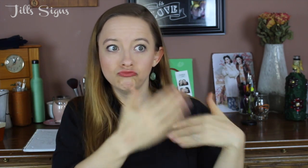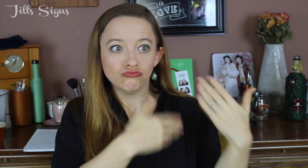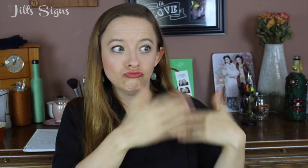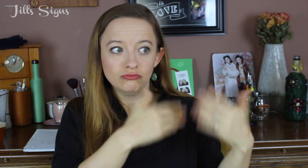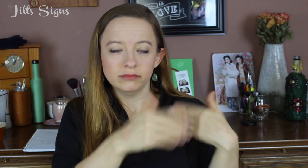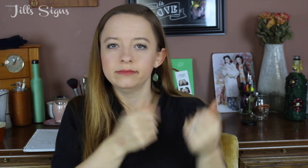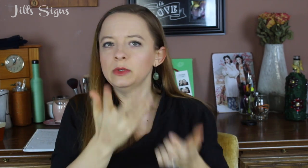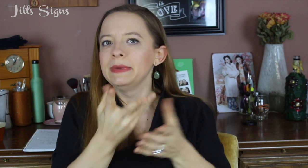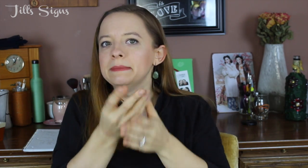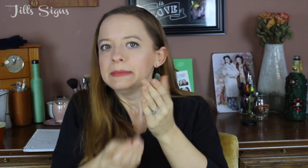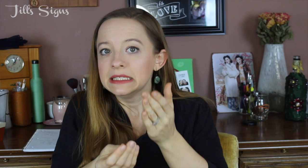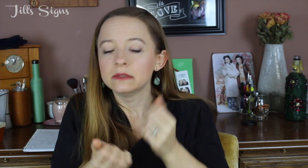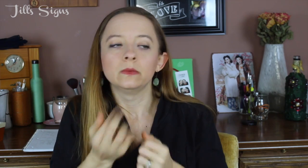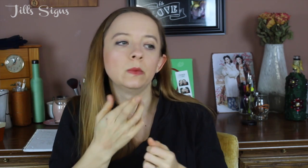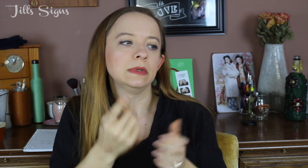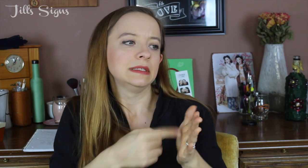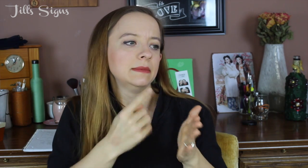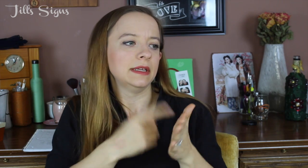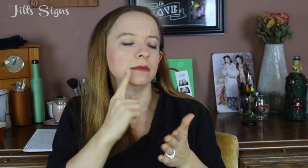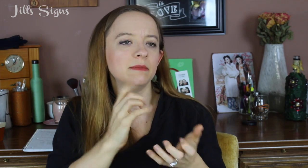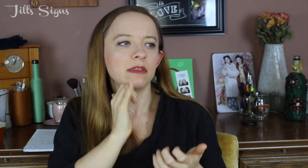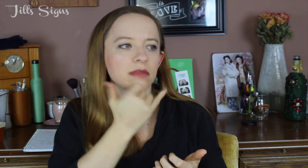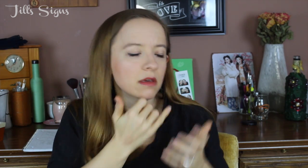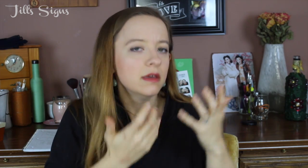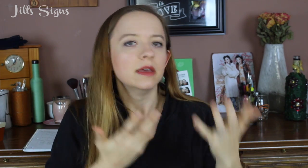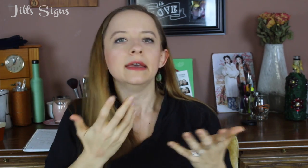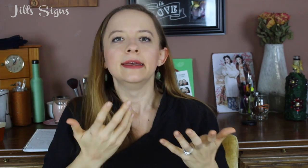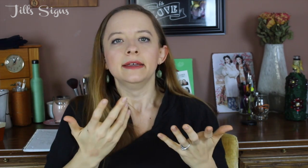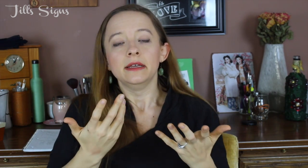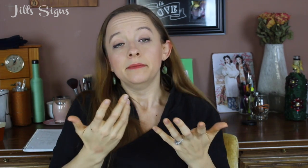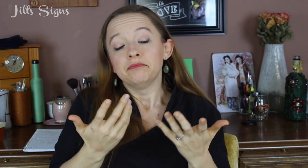sometimes during that process you might miss information or you